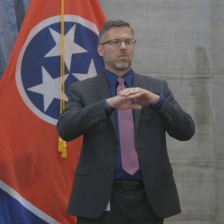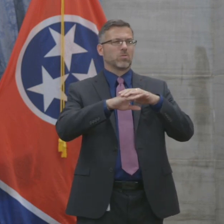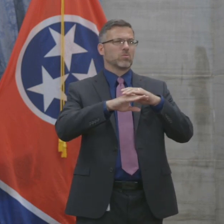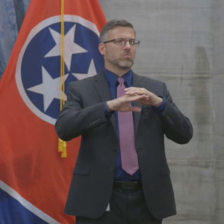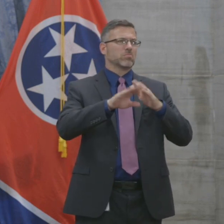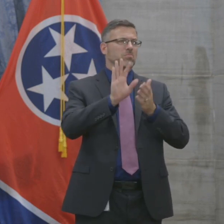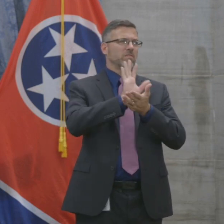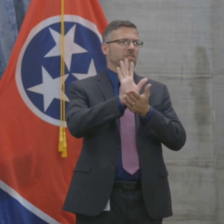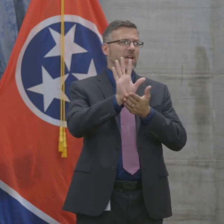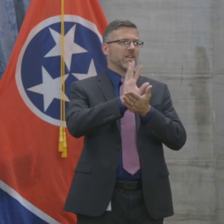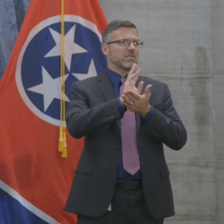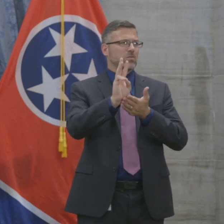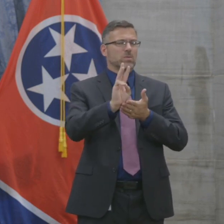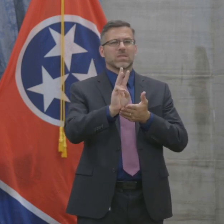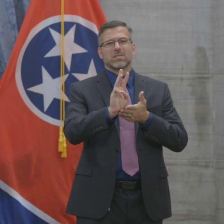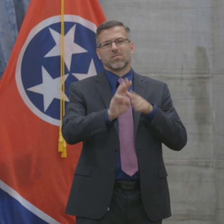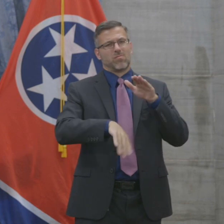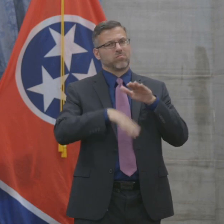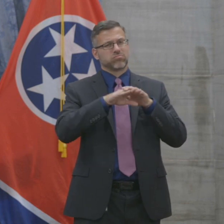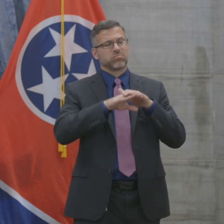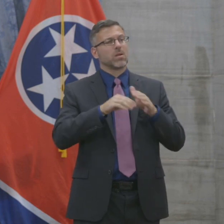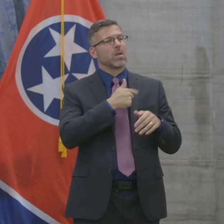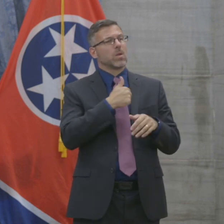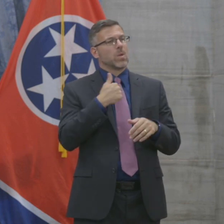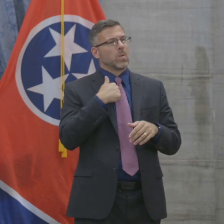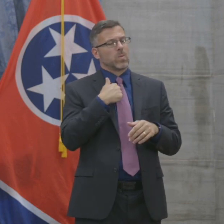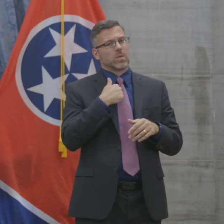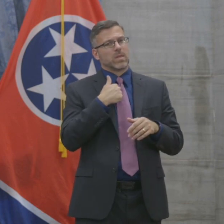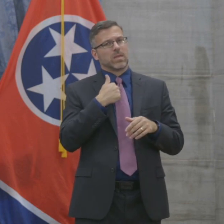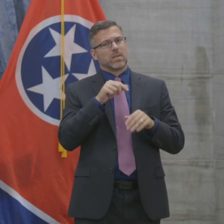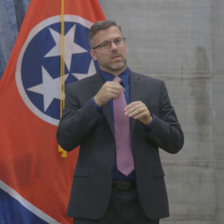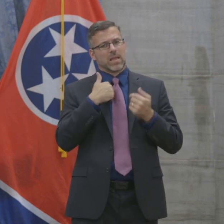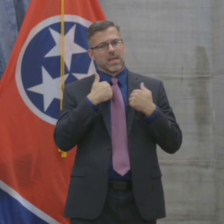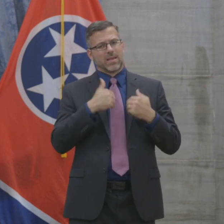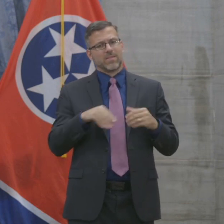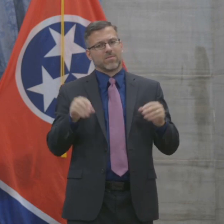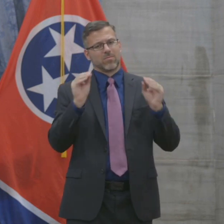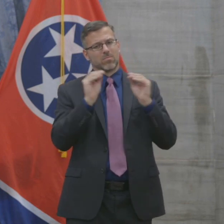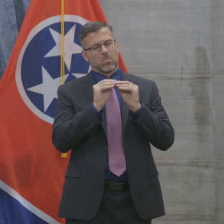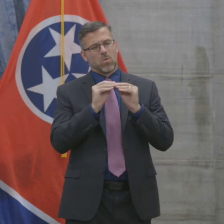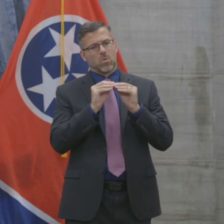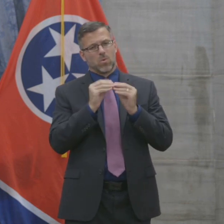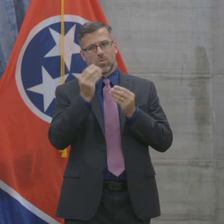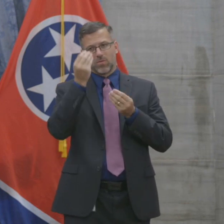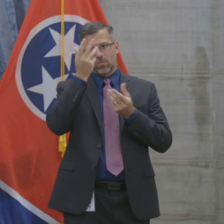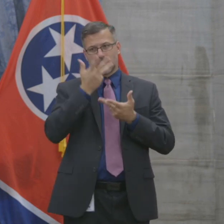processing those payments here within the next few days. So this week or early next we'll start processing those benefits